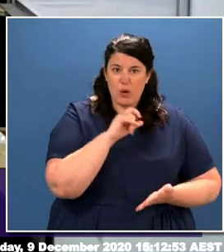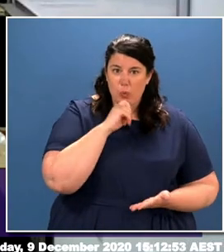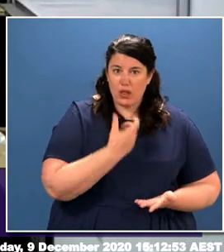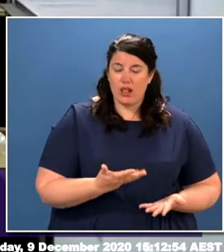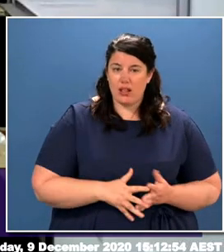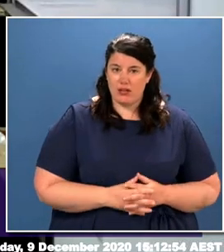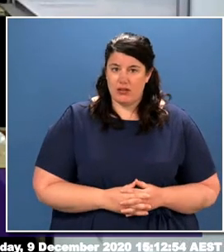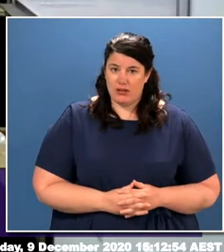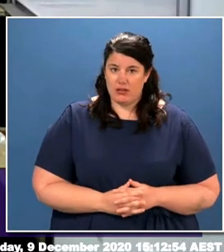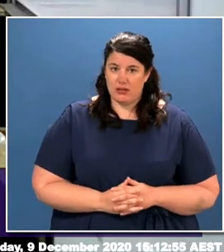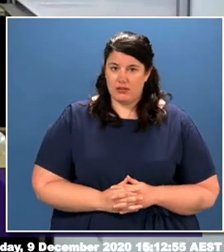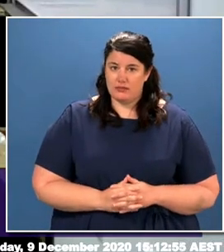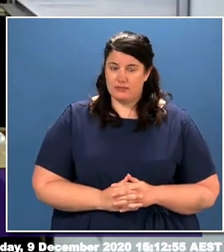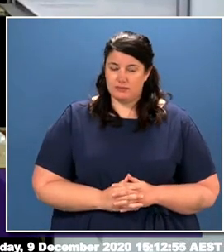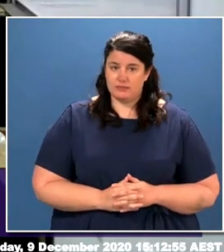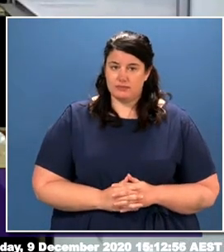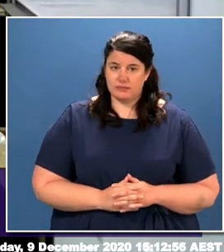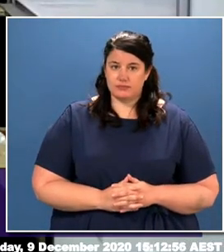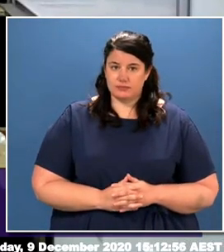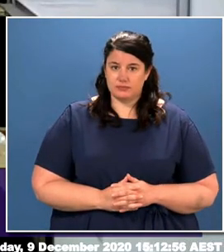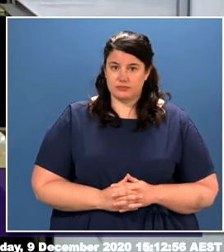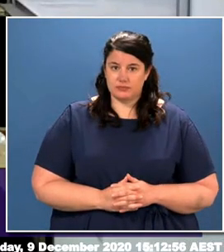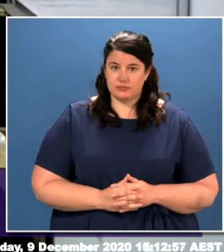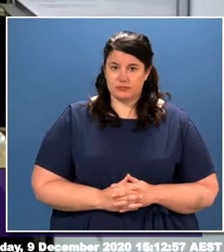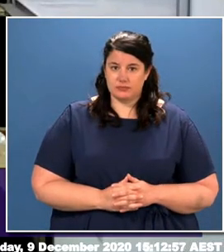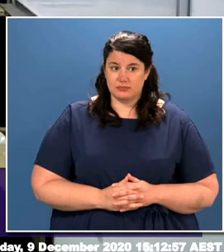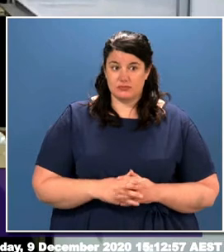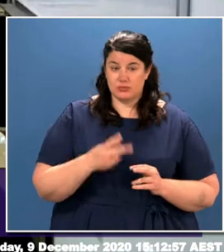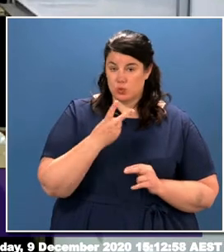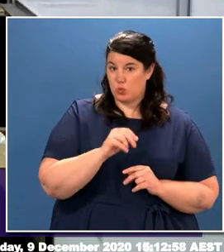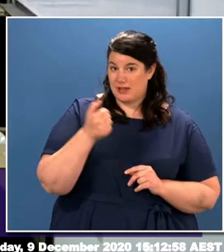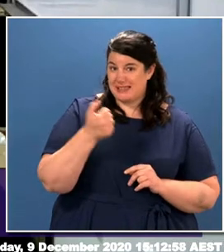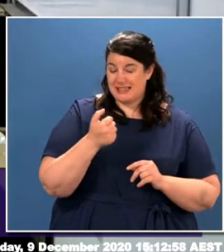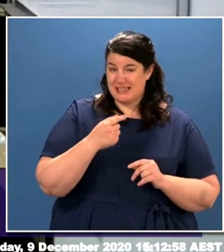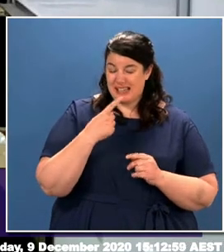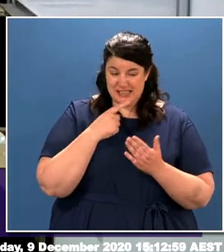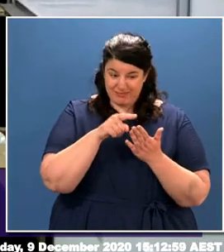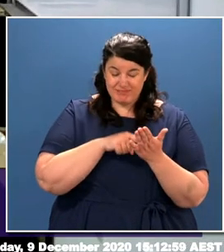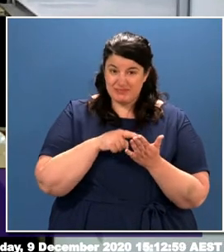you know, and there is reform acknowledging these issues back in 2016, that there was concerns